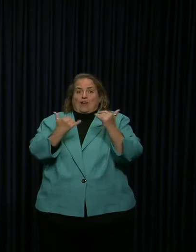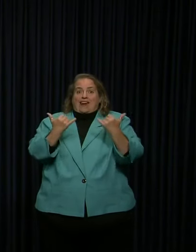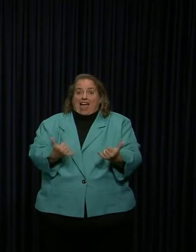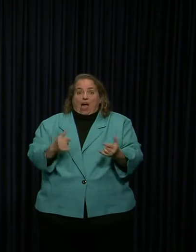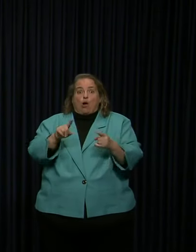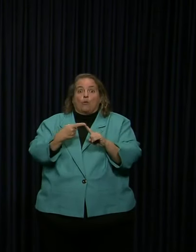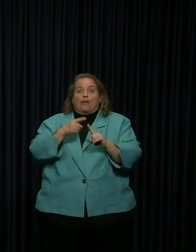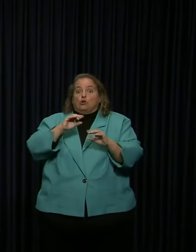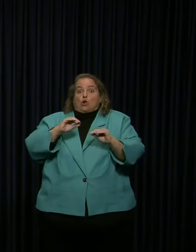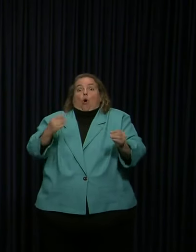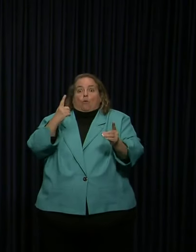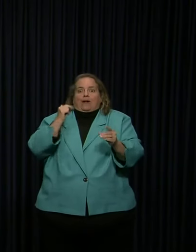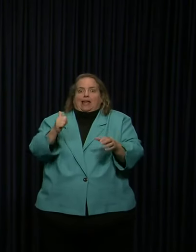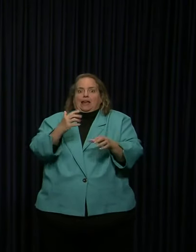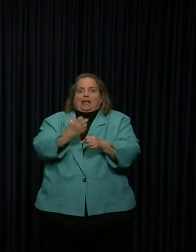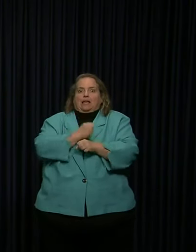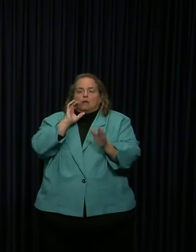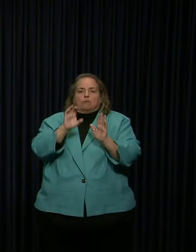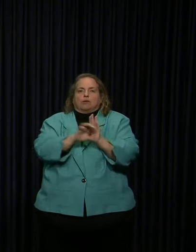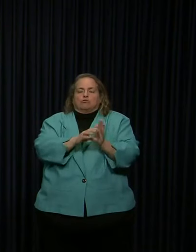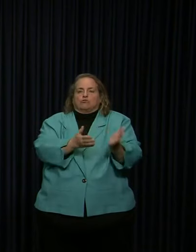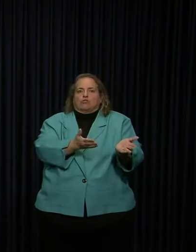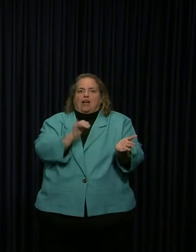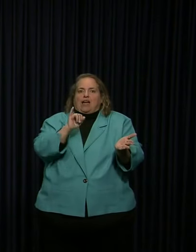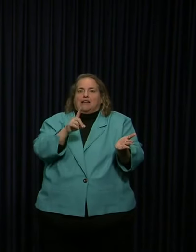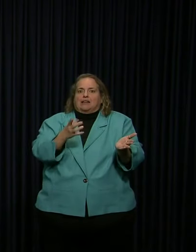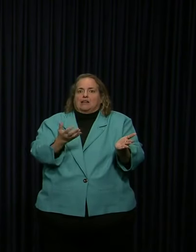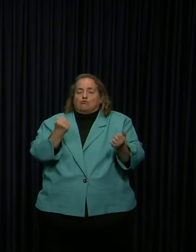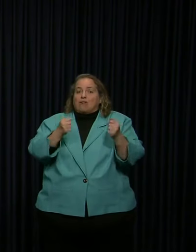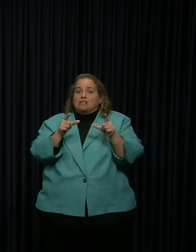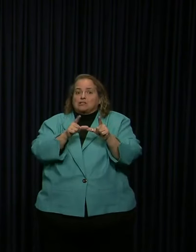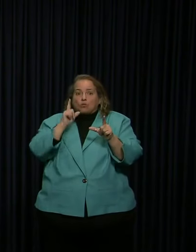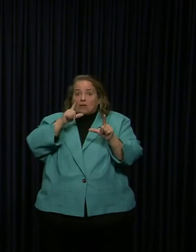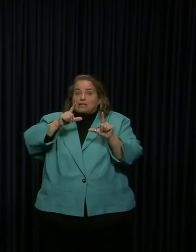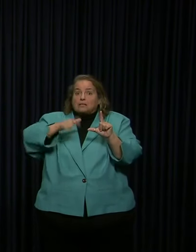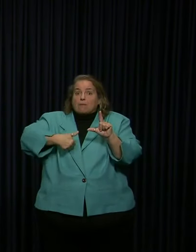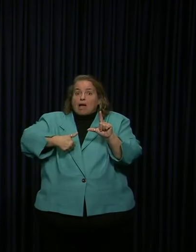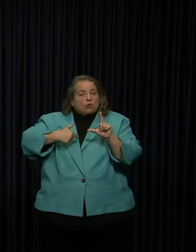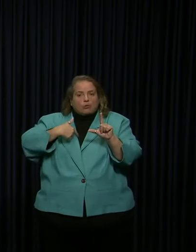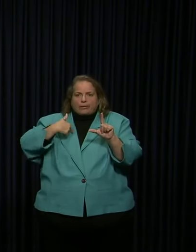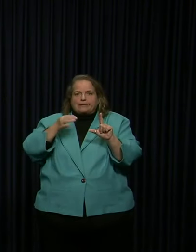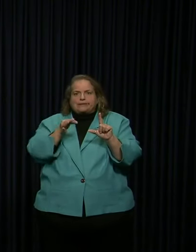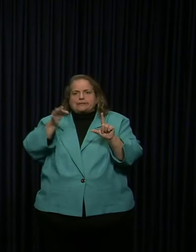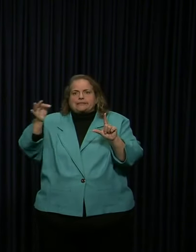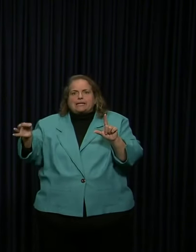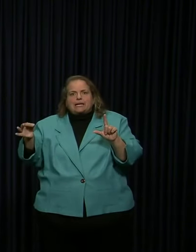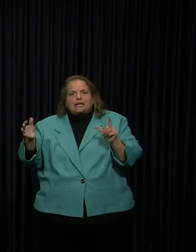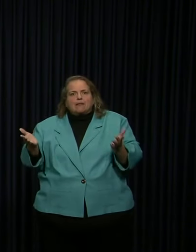OF THE CORONAVIRUS IS WRONG. WE HAVE HAD CONVERSATIONS WITH